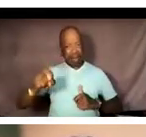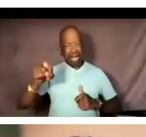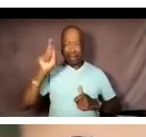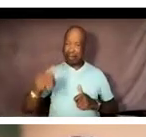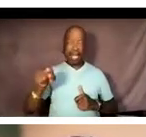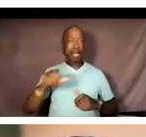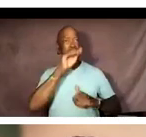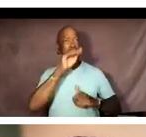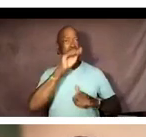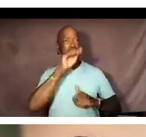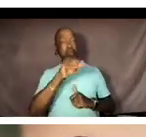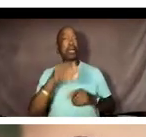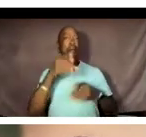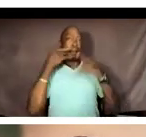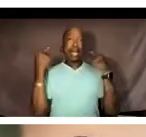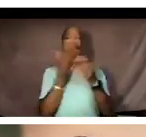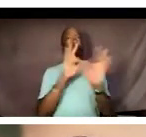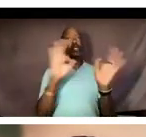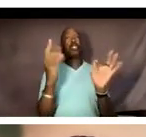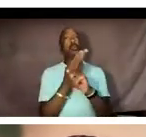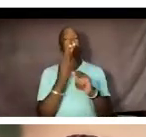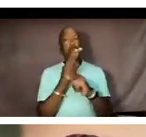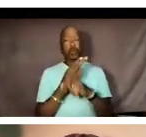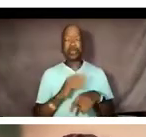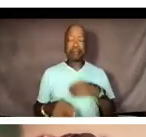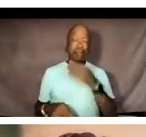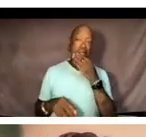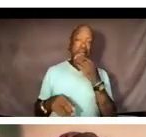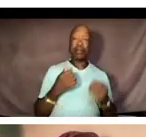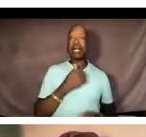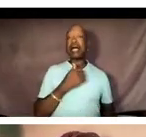has to do better and thank you sorry I don't know how much time I have left because I know I